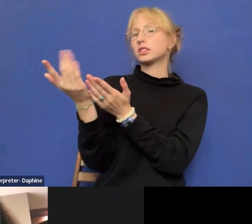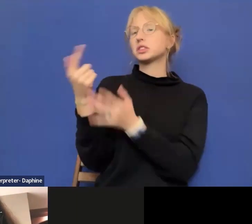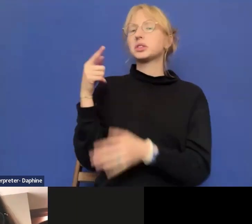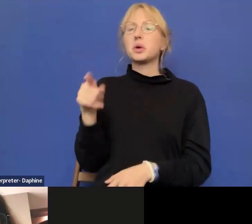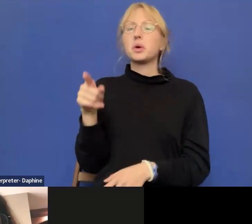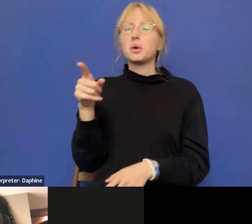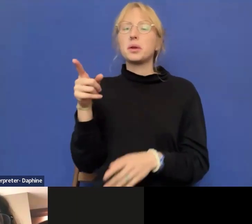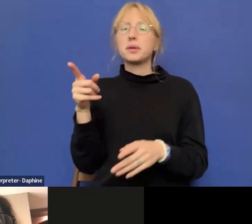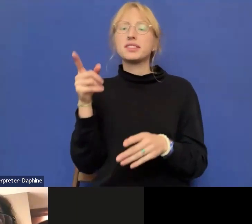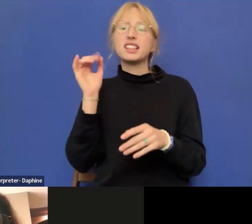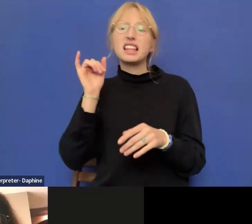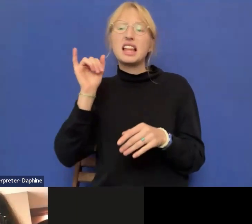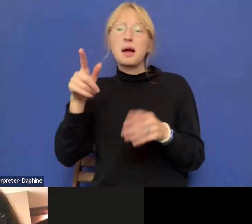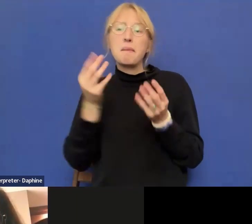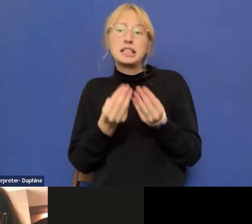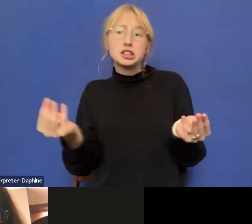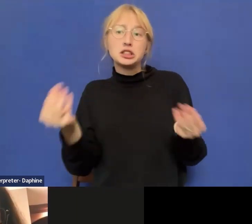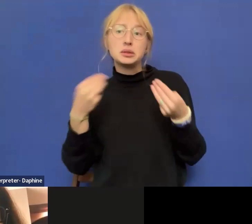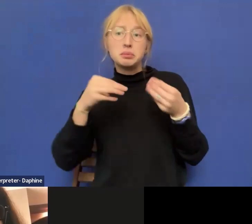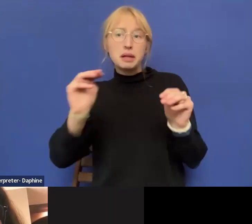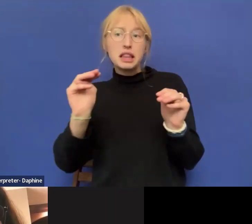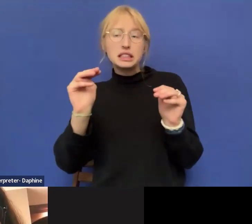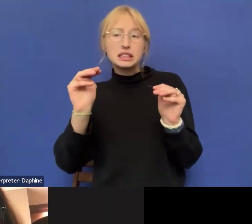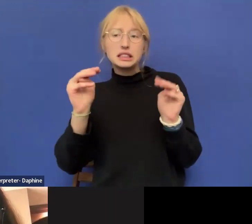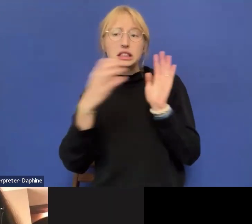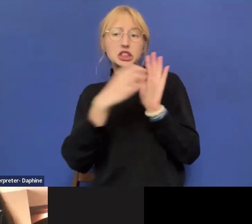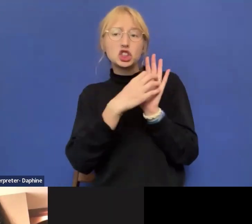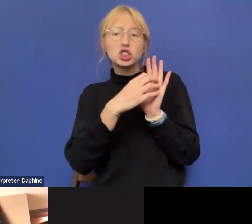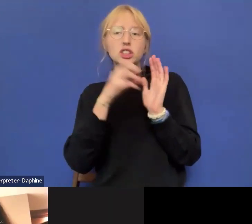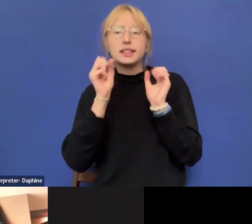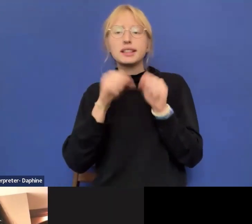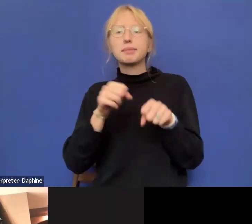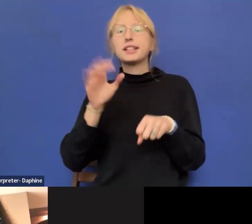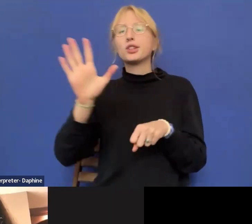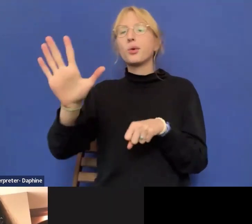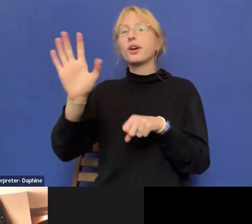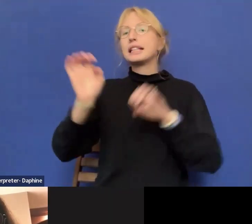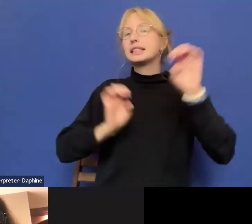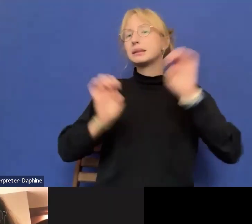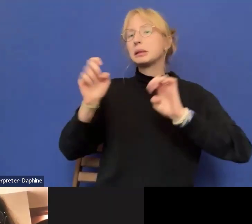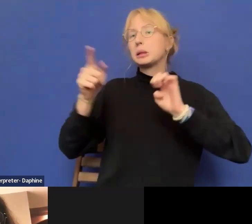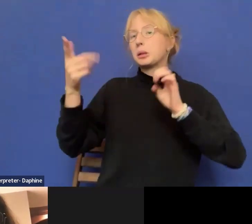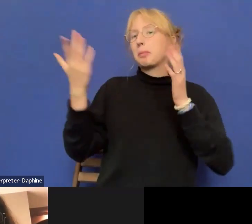method section can be for example. Your experiment you're trying to propose,